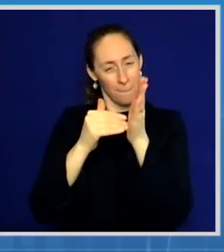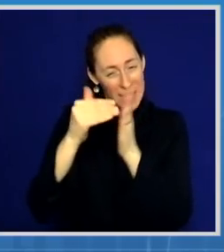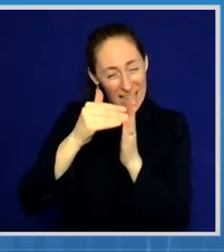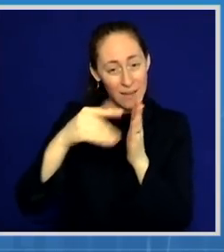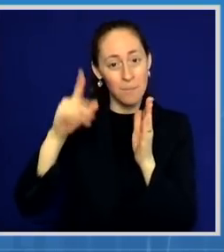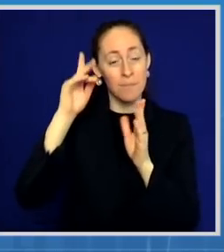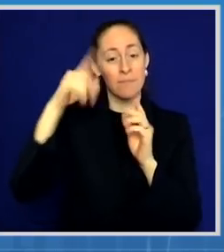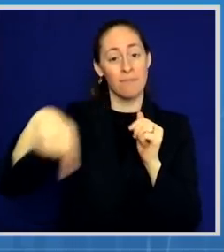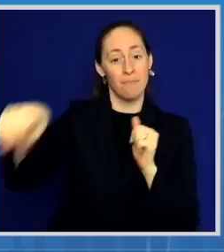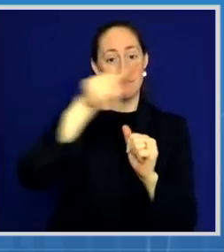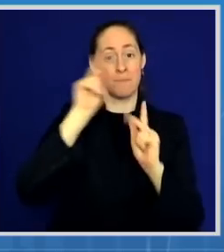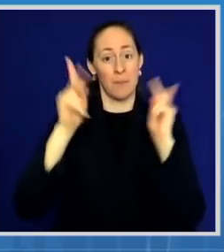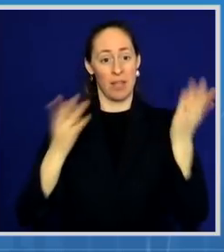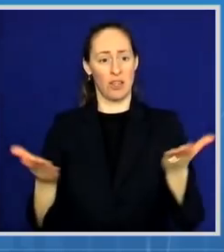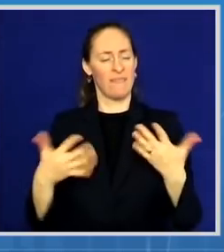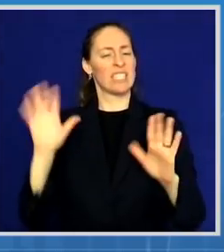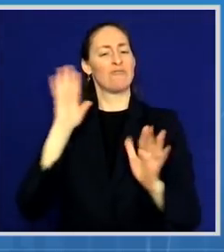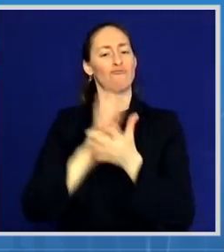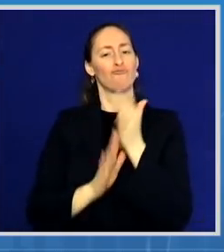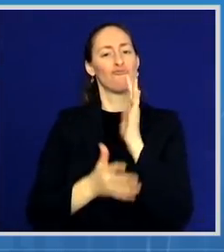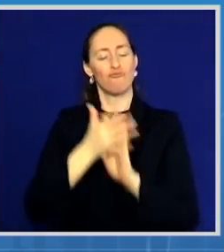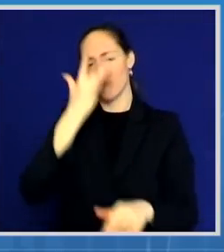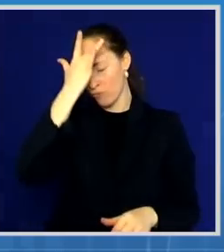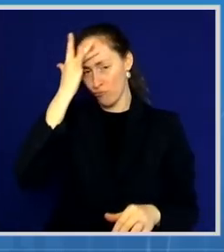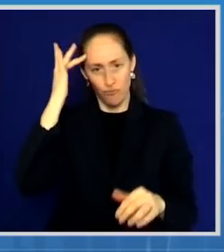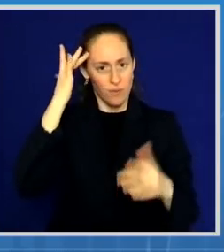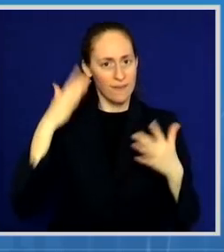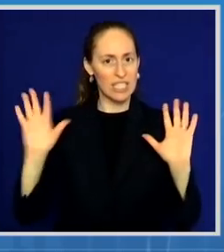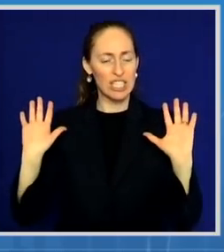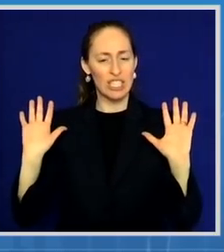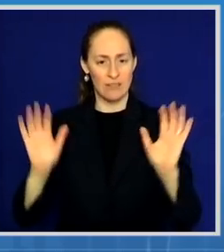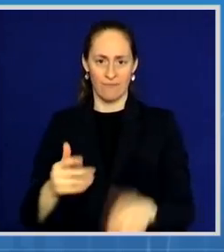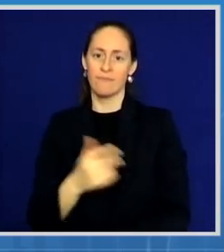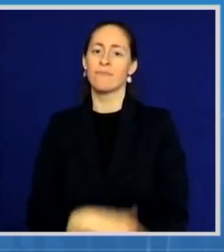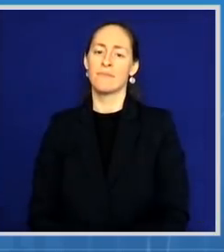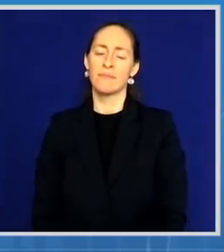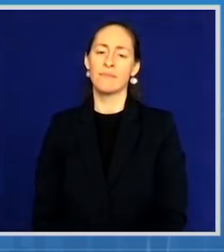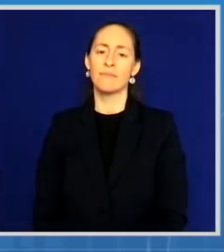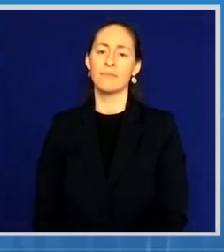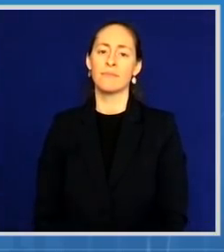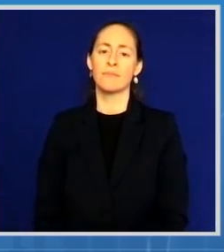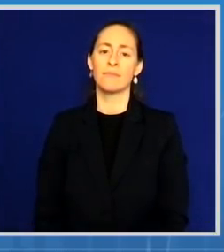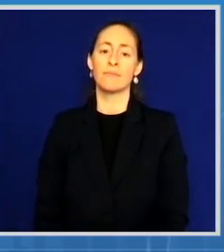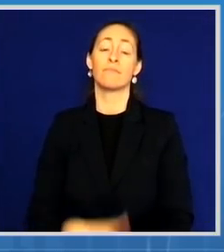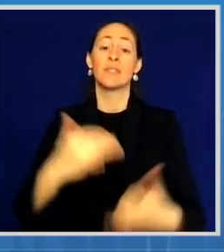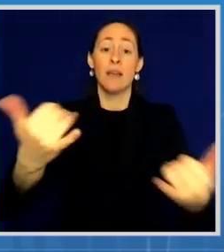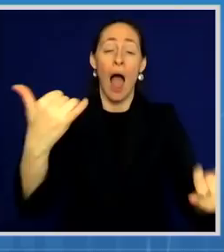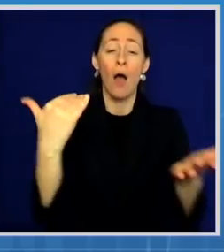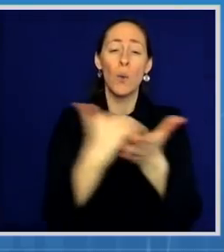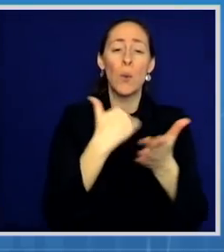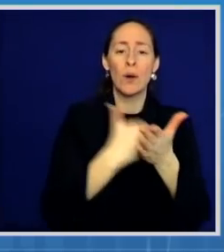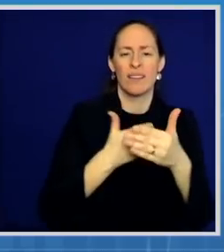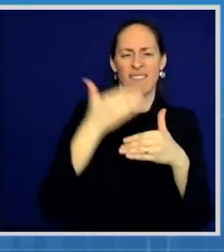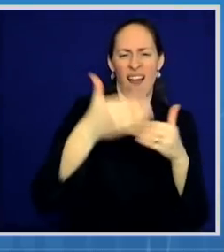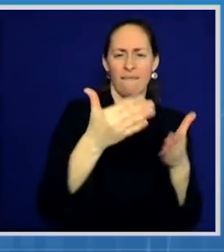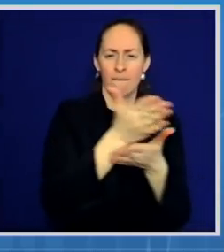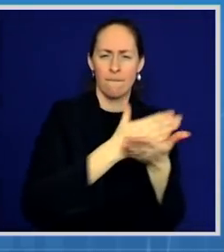It's not unexpected as we entered this next phase, that there will be more of a balance